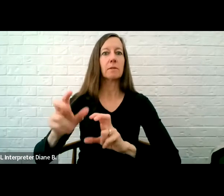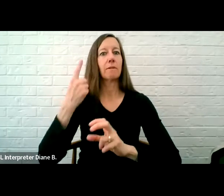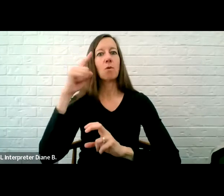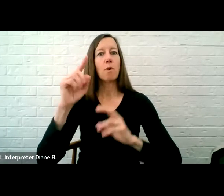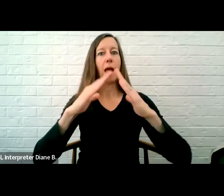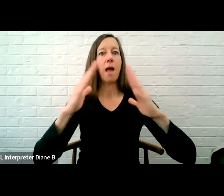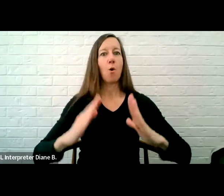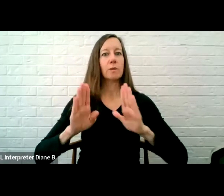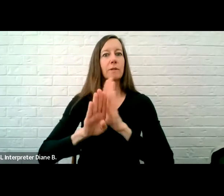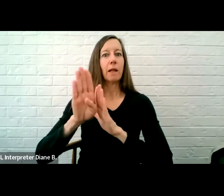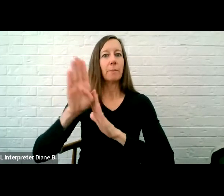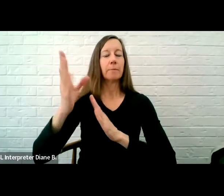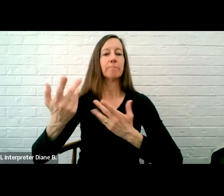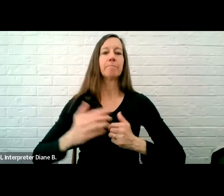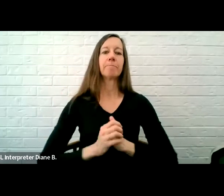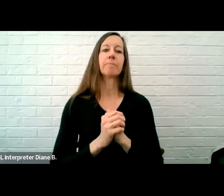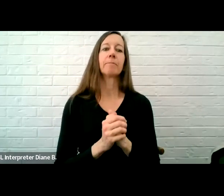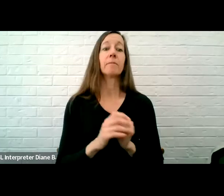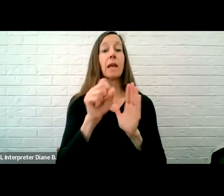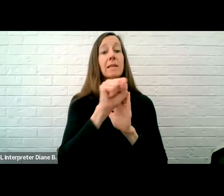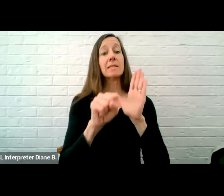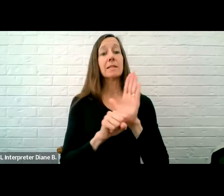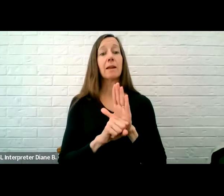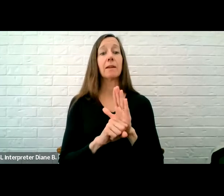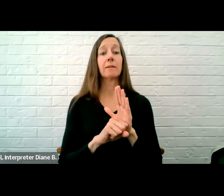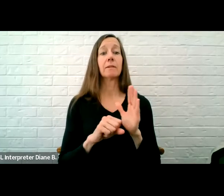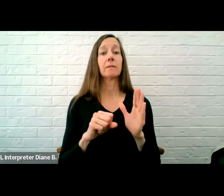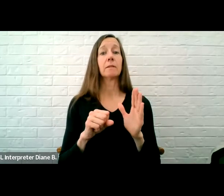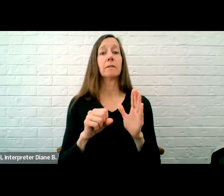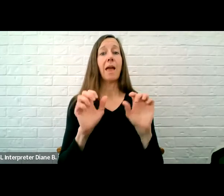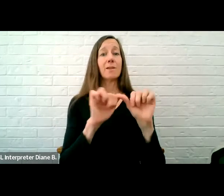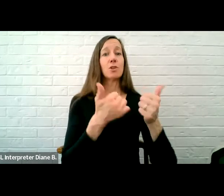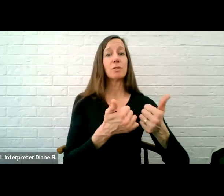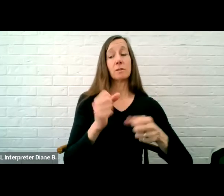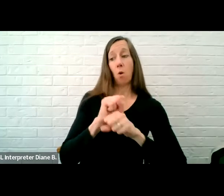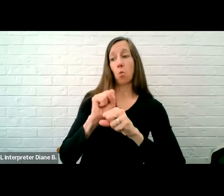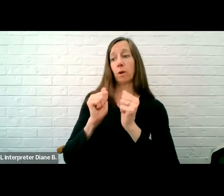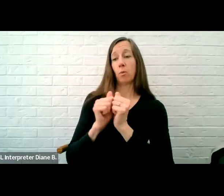But State Idd agencies are working with their Medicaid agencies to increase the opportunities